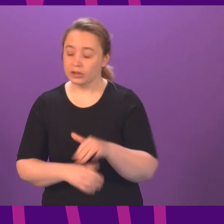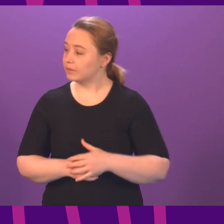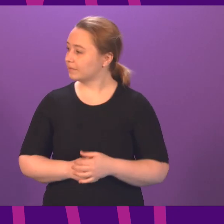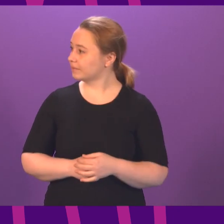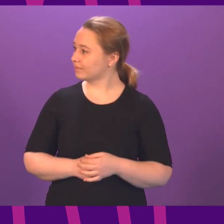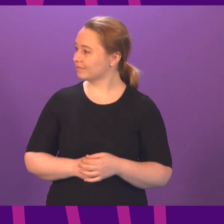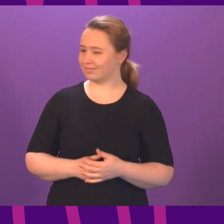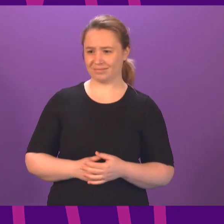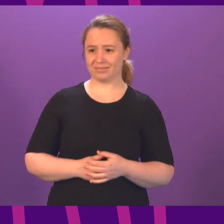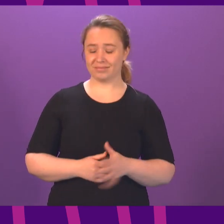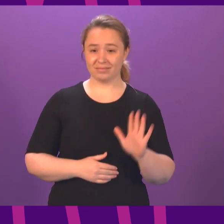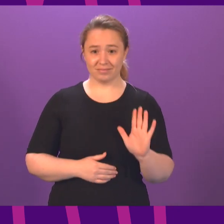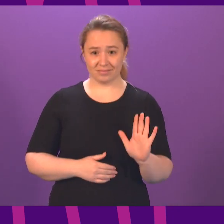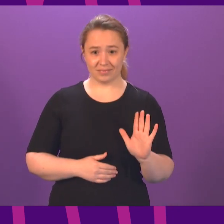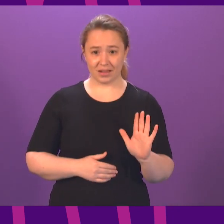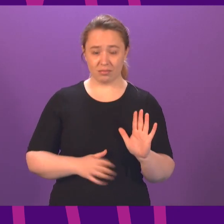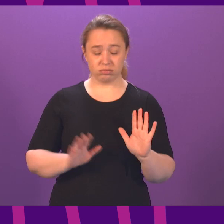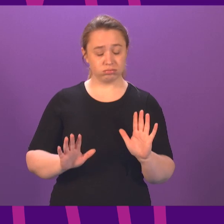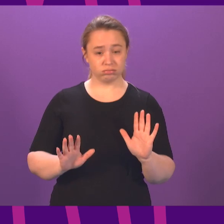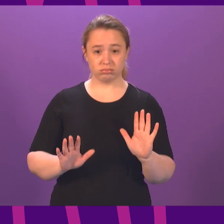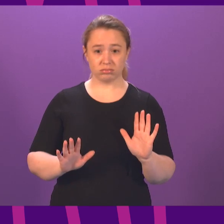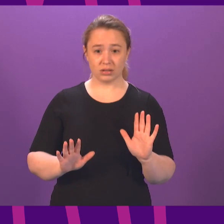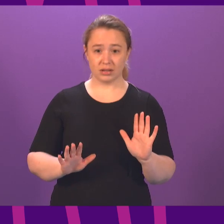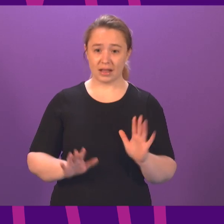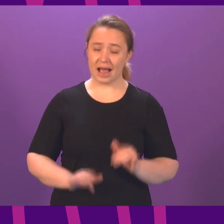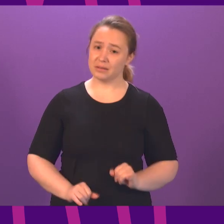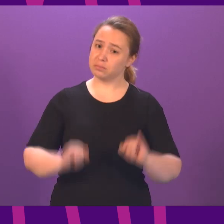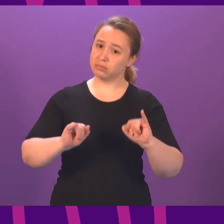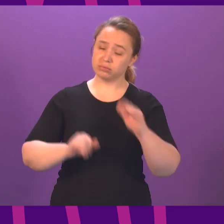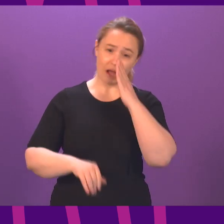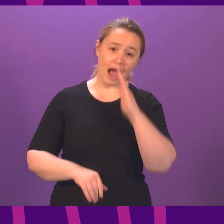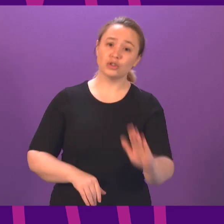it is actually quite demeaning—not to me, but to the people across Government and across